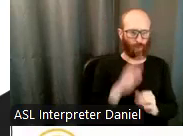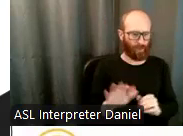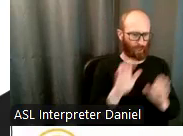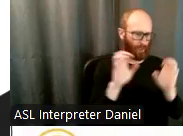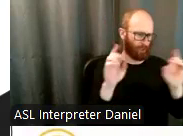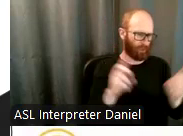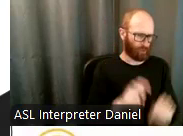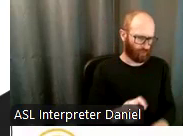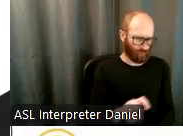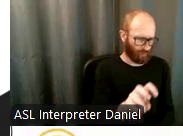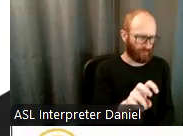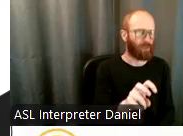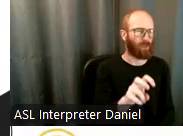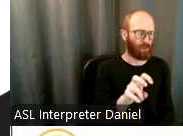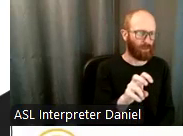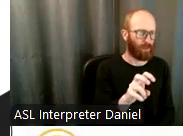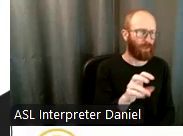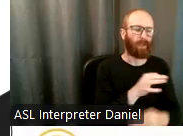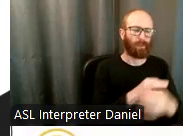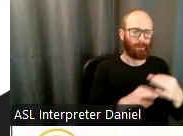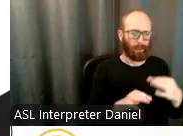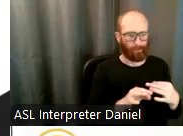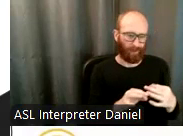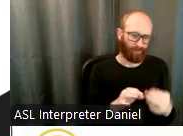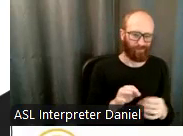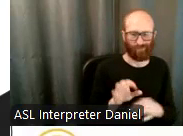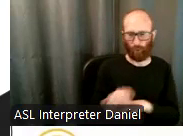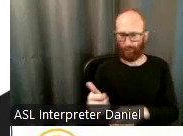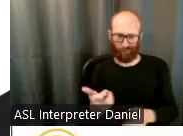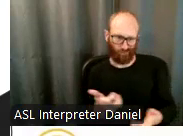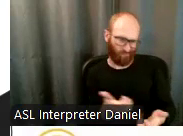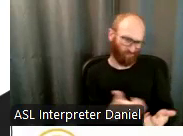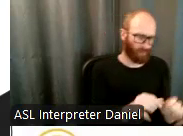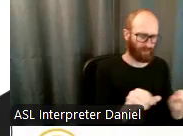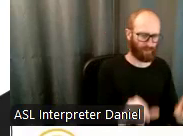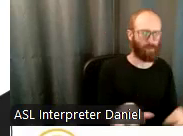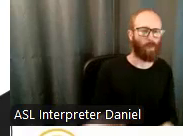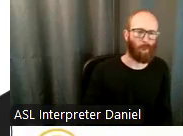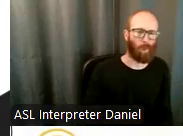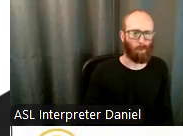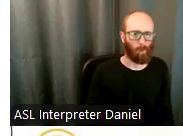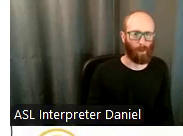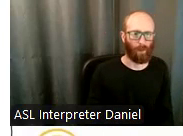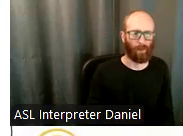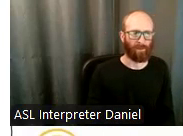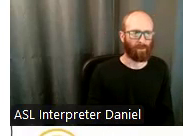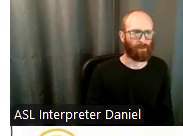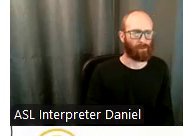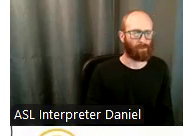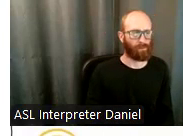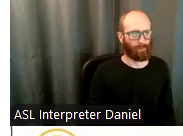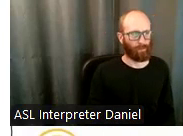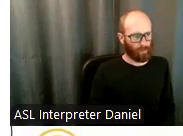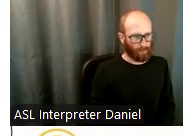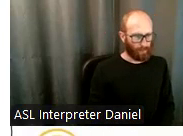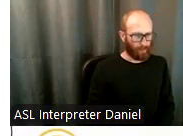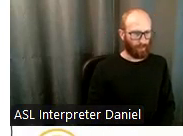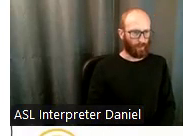squeezing themselves into the systems as they exist now? So what are these